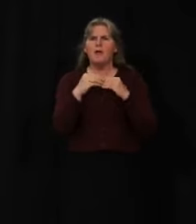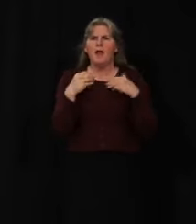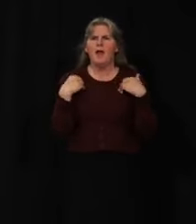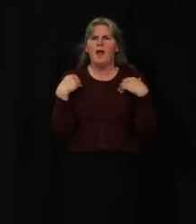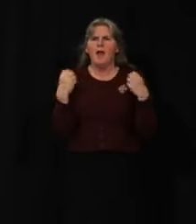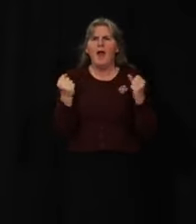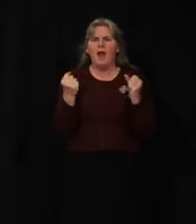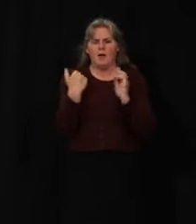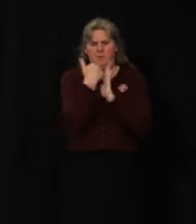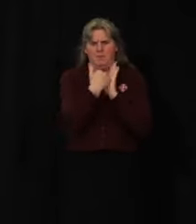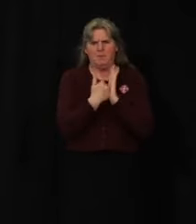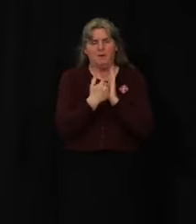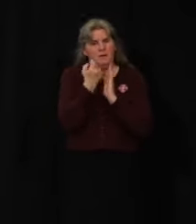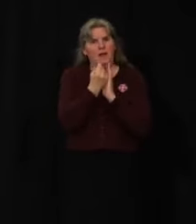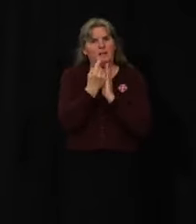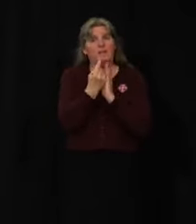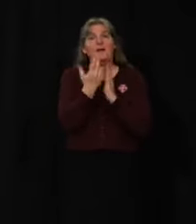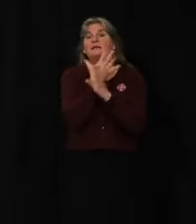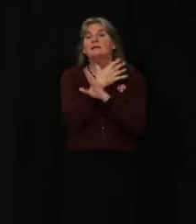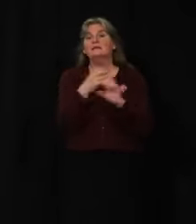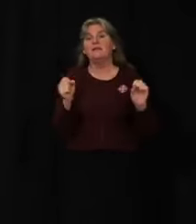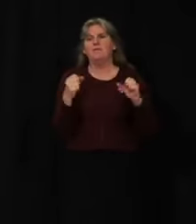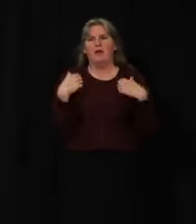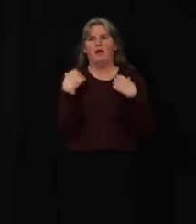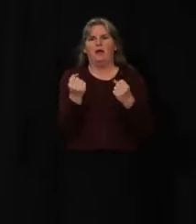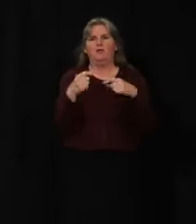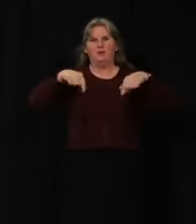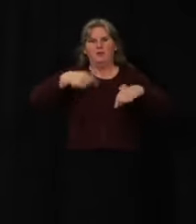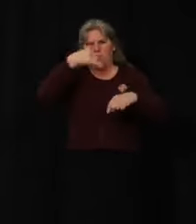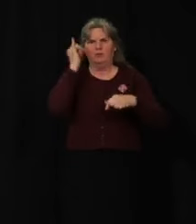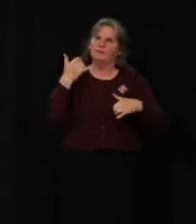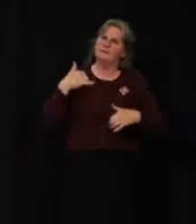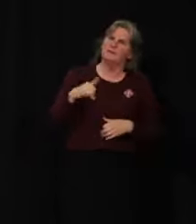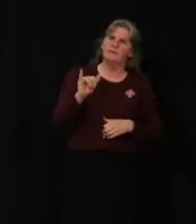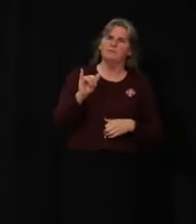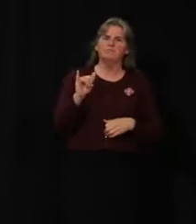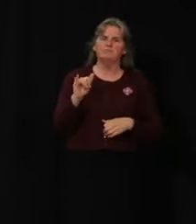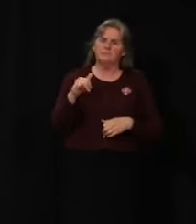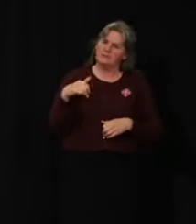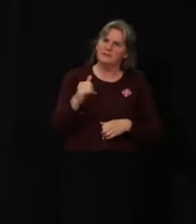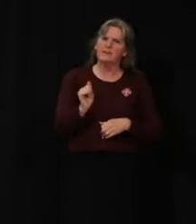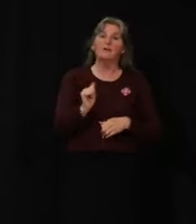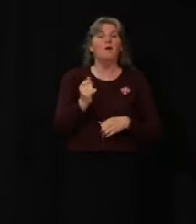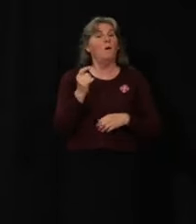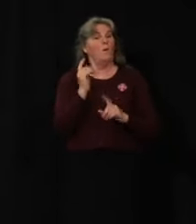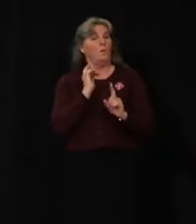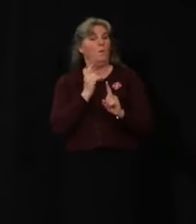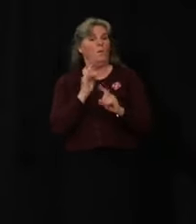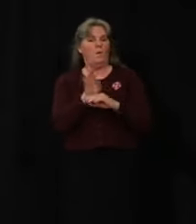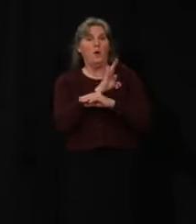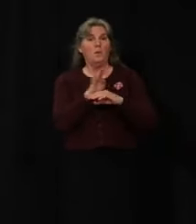health measures while keeping Yukoners safe and healthy. We are working to get businesses